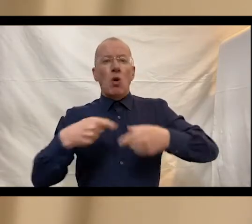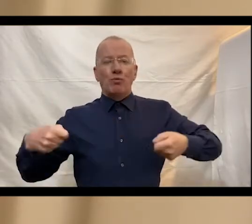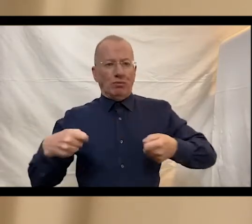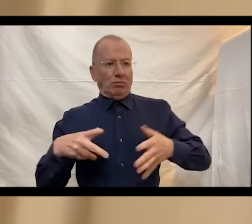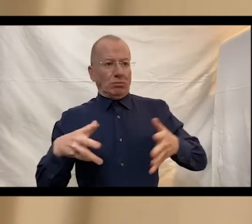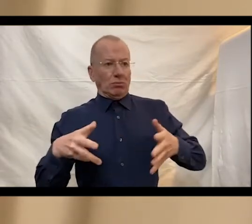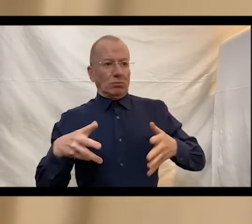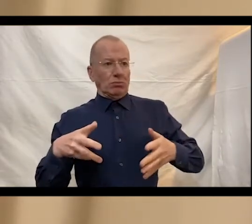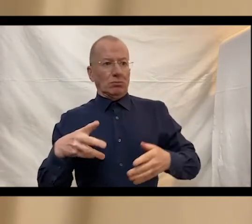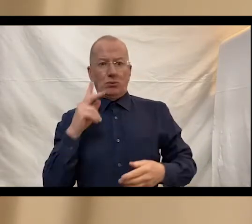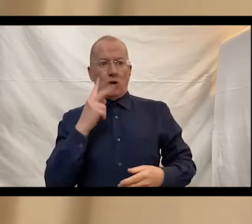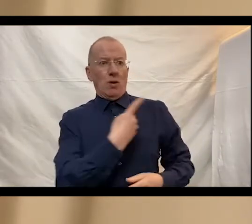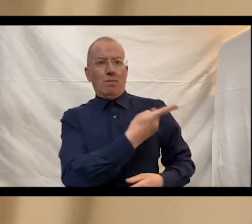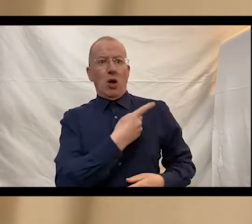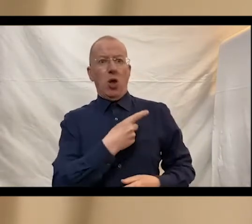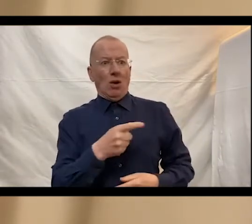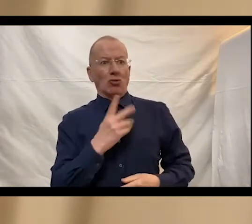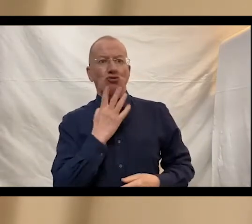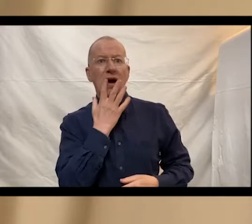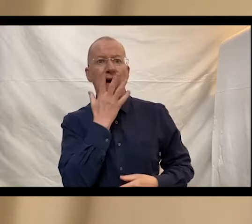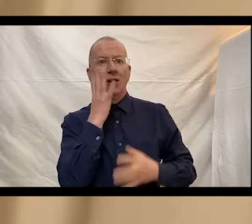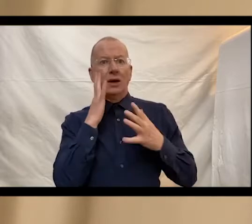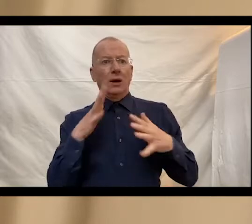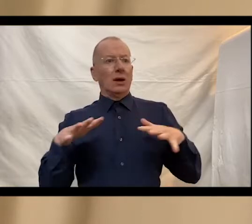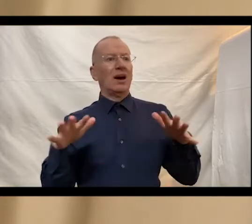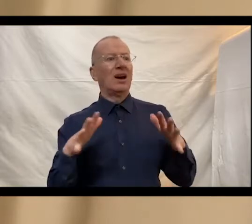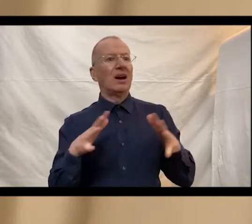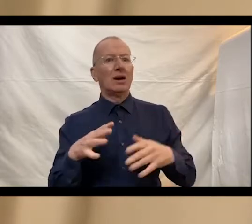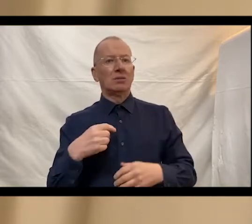and when she saw the two of us she was so flustered and red-faced I thought